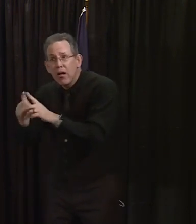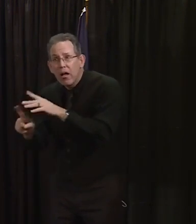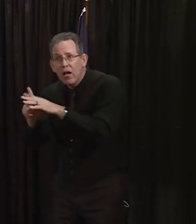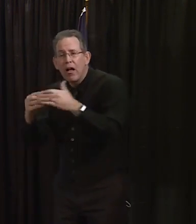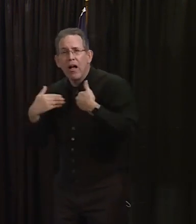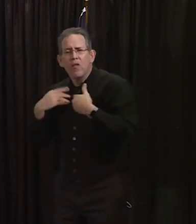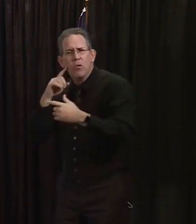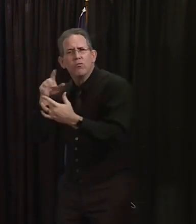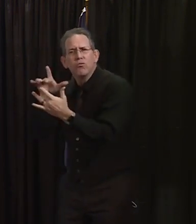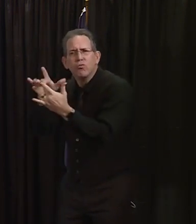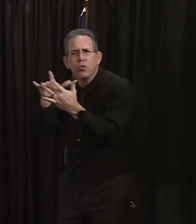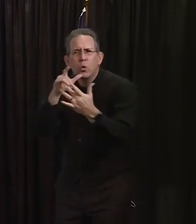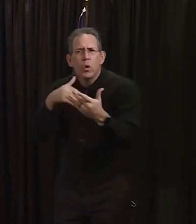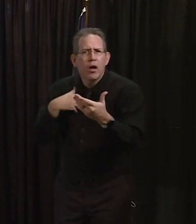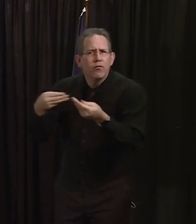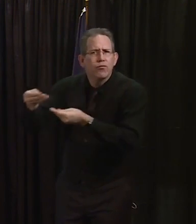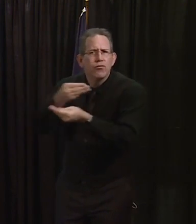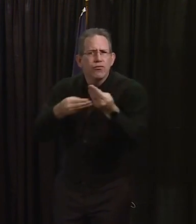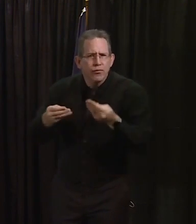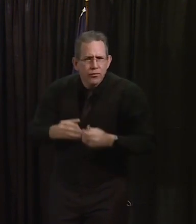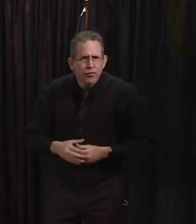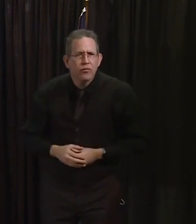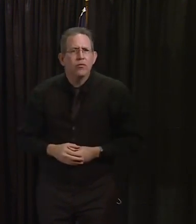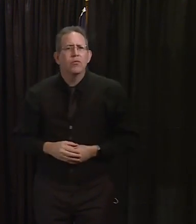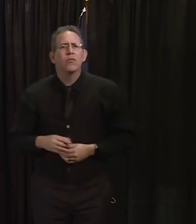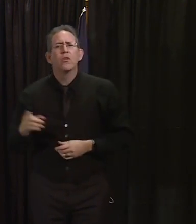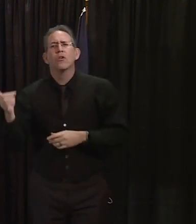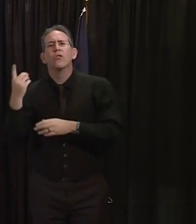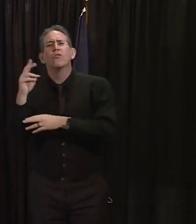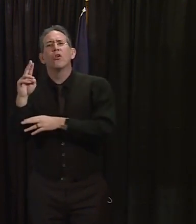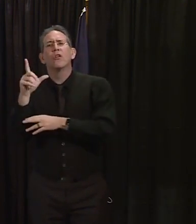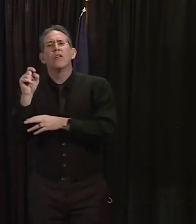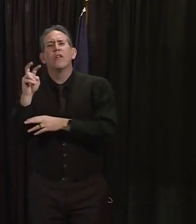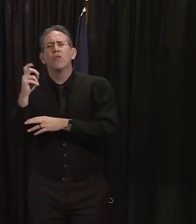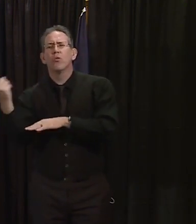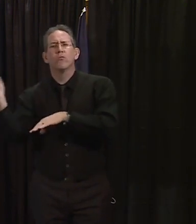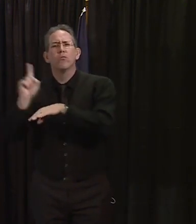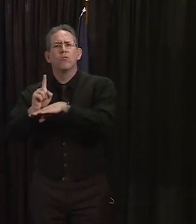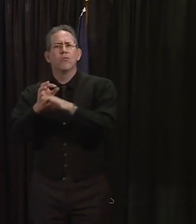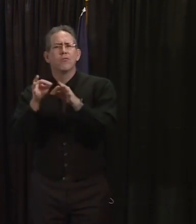essential to supporting school operations and preventing further spread.